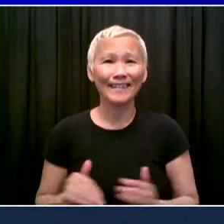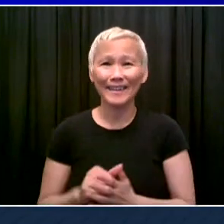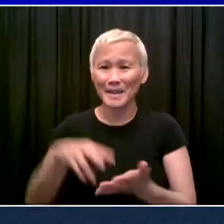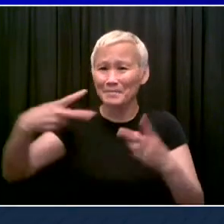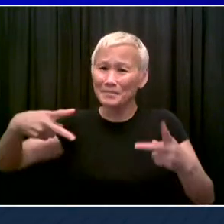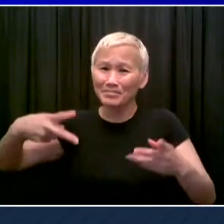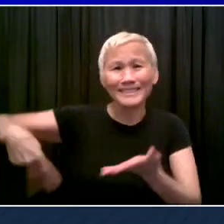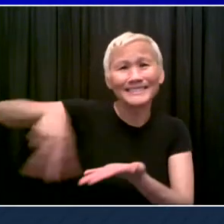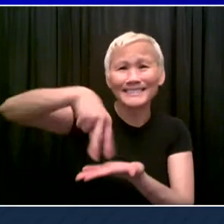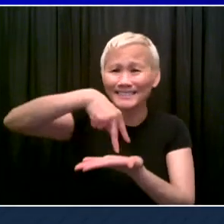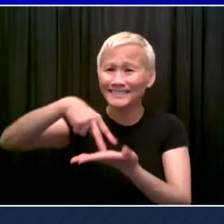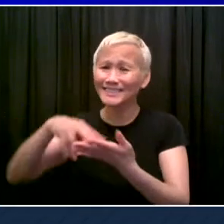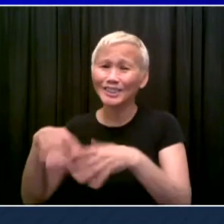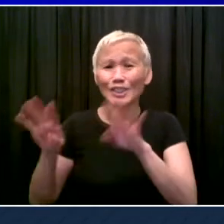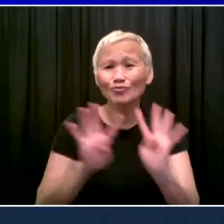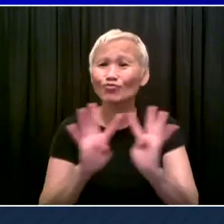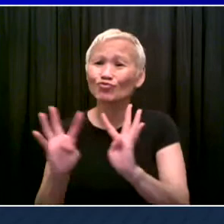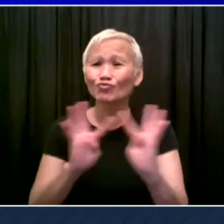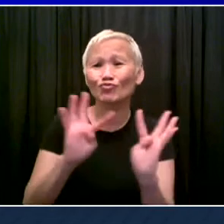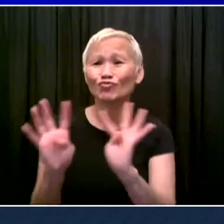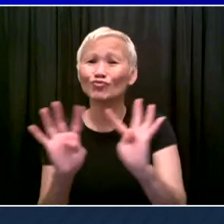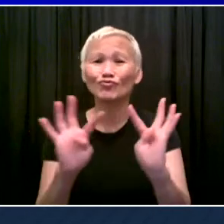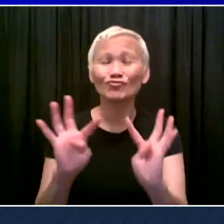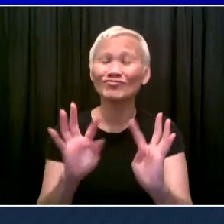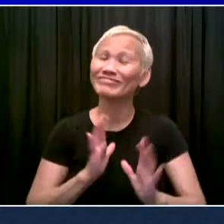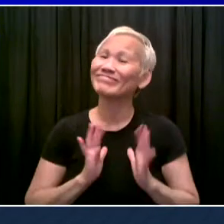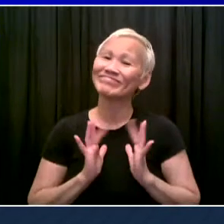. THE STAFF AND E THTEACHERS WELCOMED US IT WAS AN AMAZING